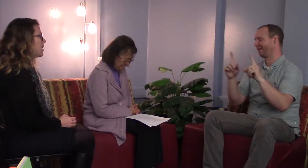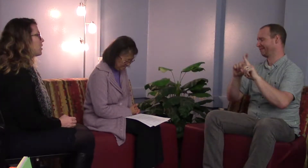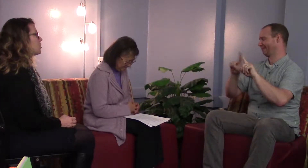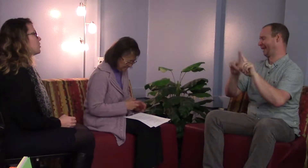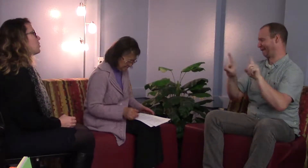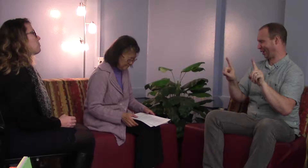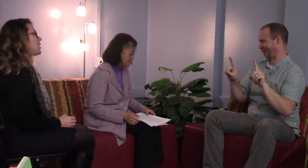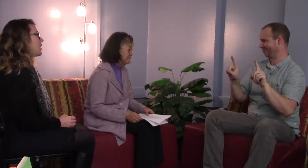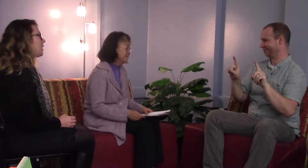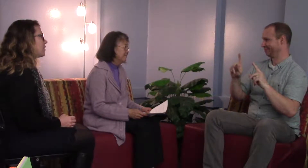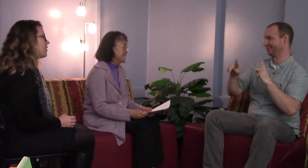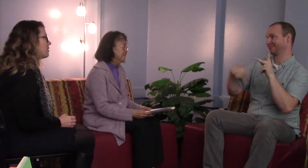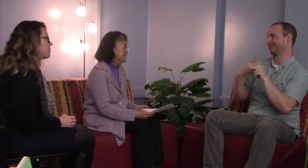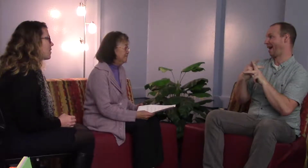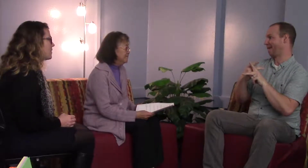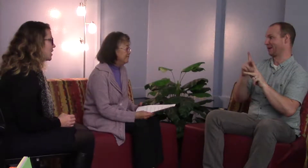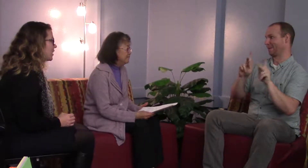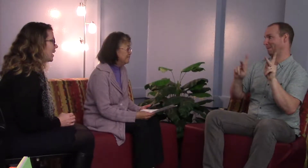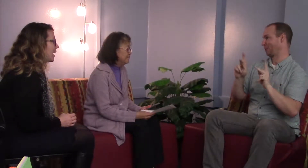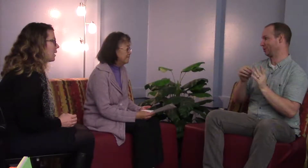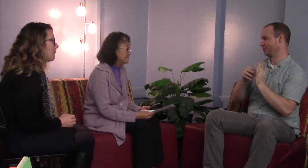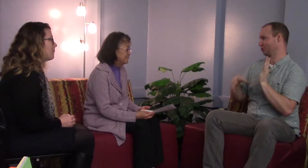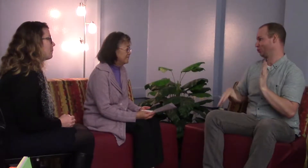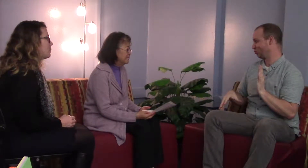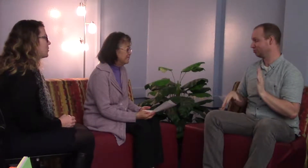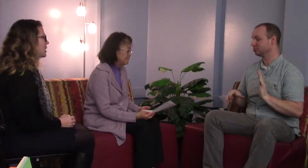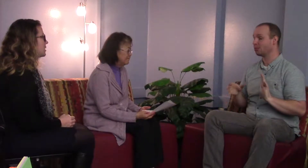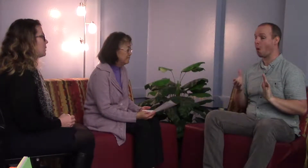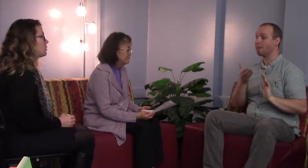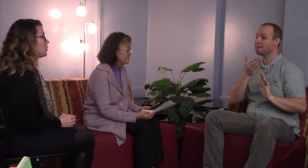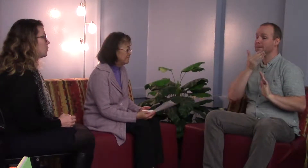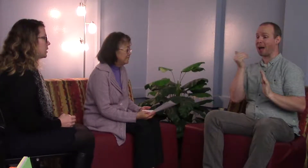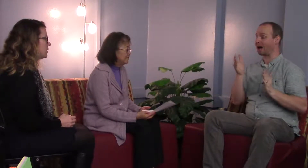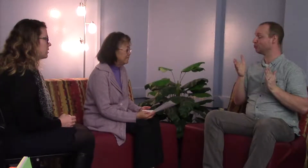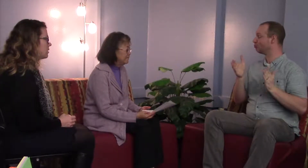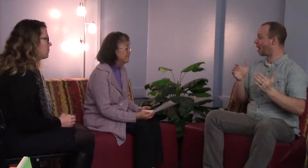There are so many varying types of students.